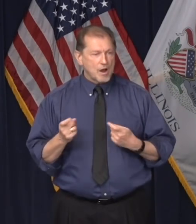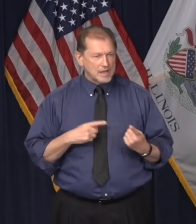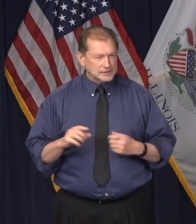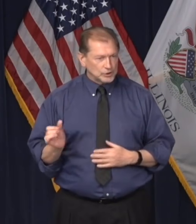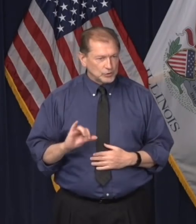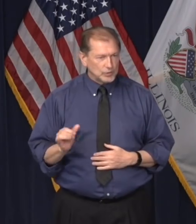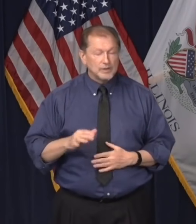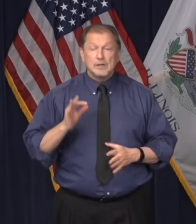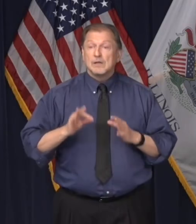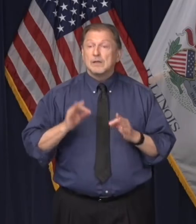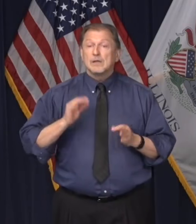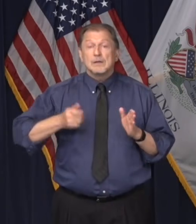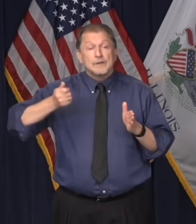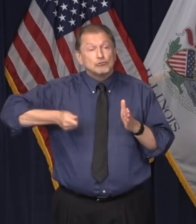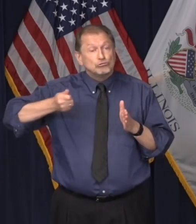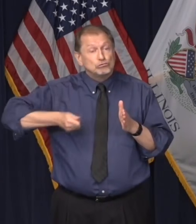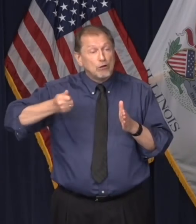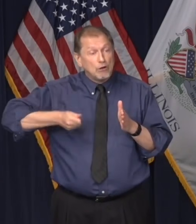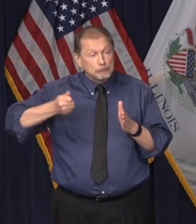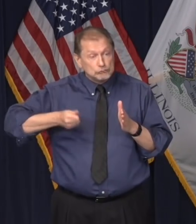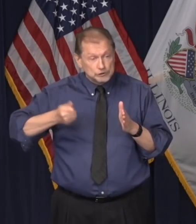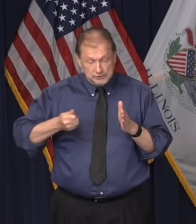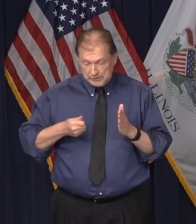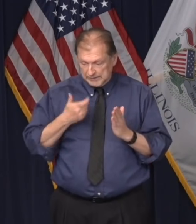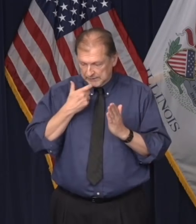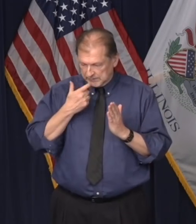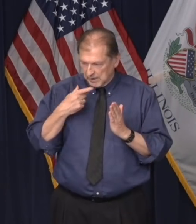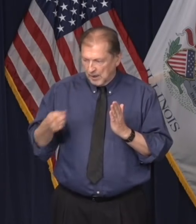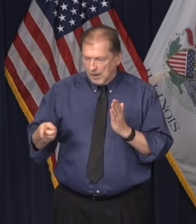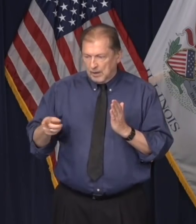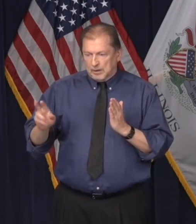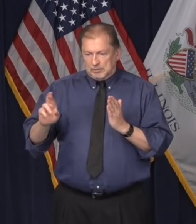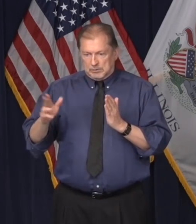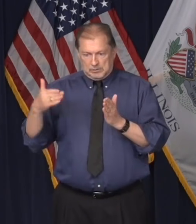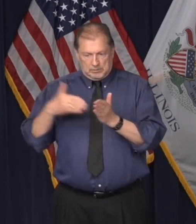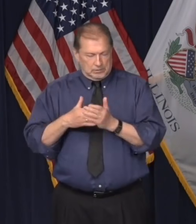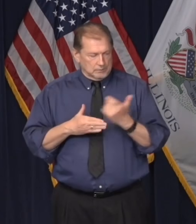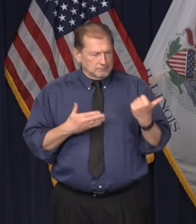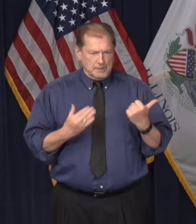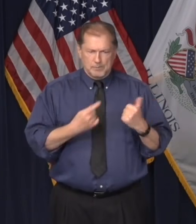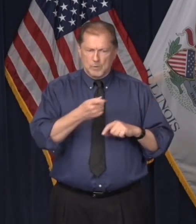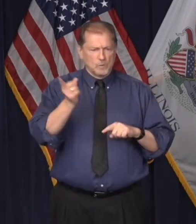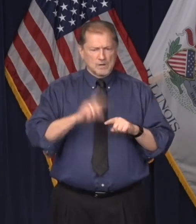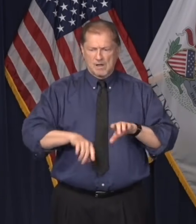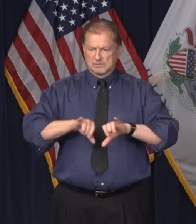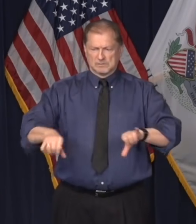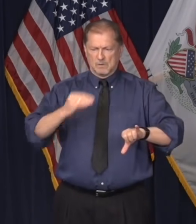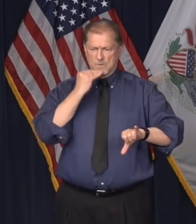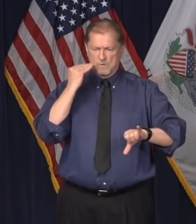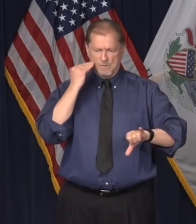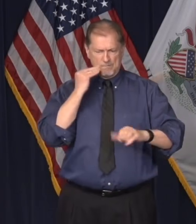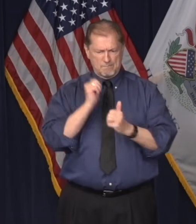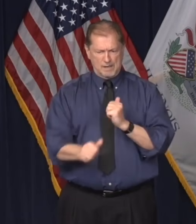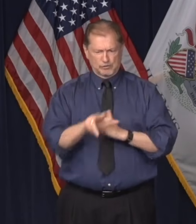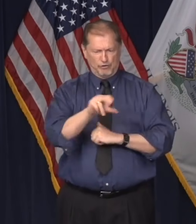YOU A MICROPHONE. SO IF THE JUDGE IS SAYING DARREN BAILEY IS RIGHT, YOU